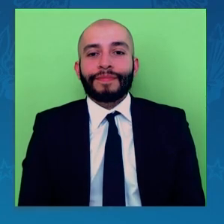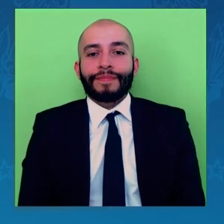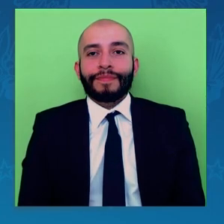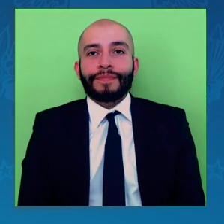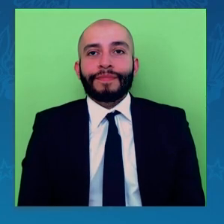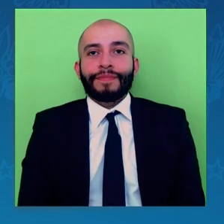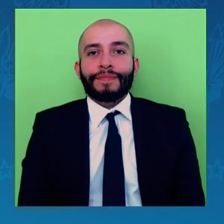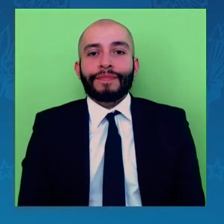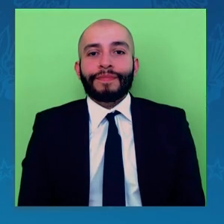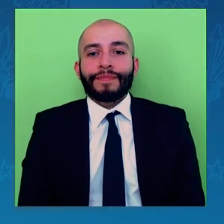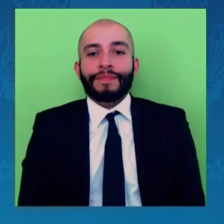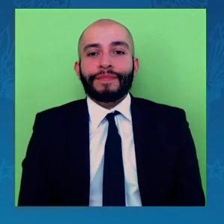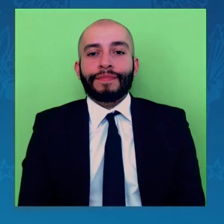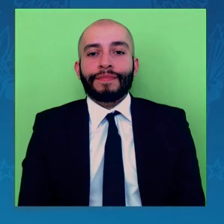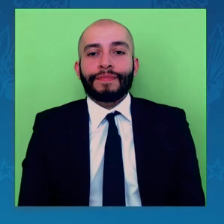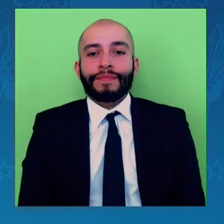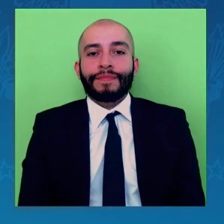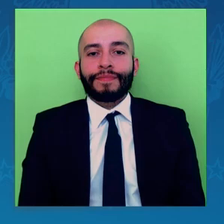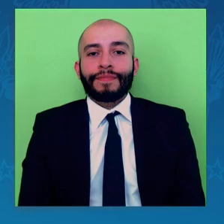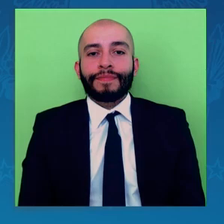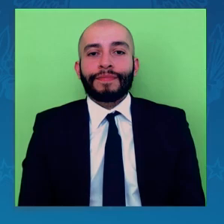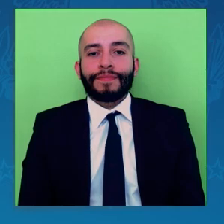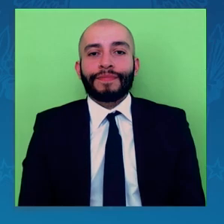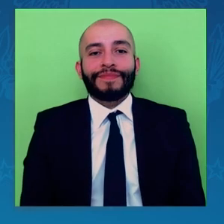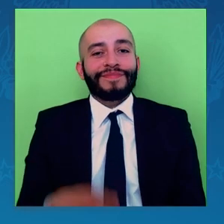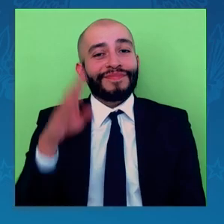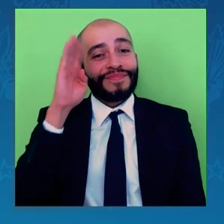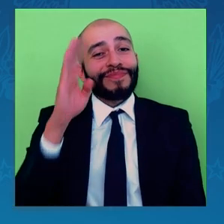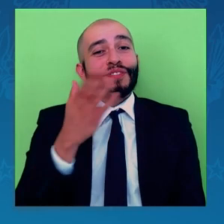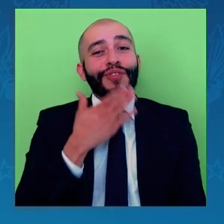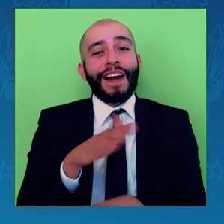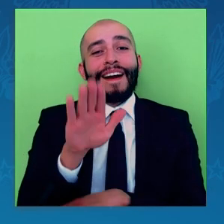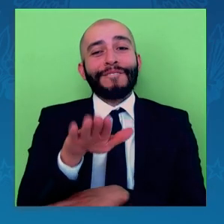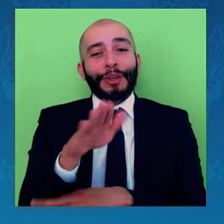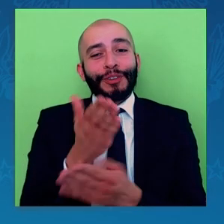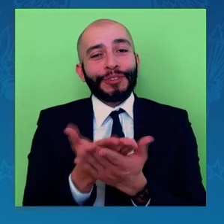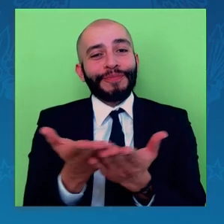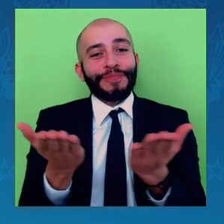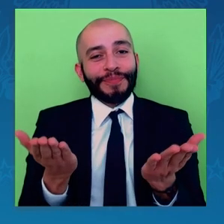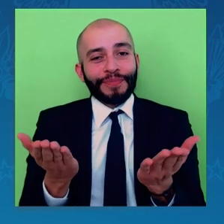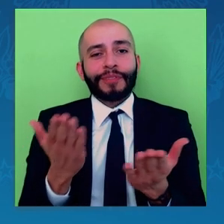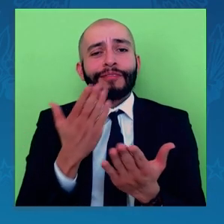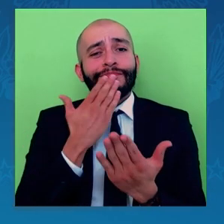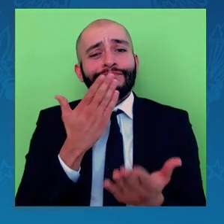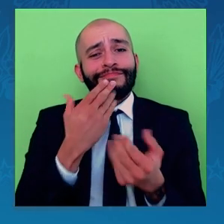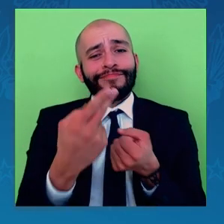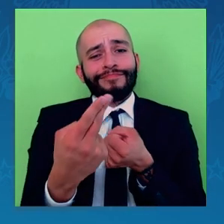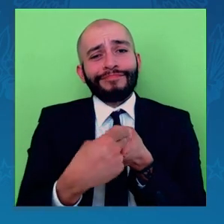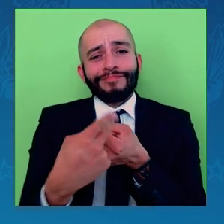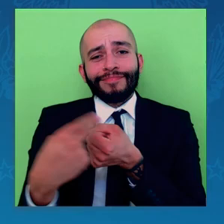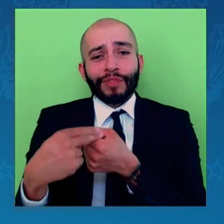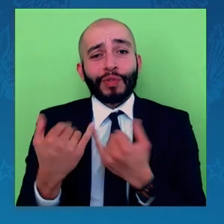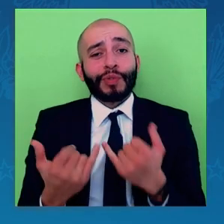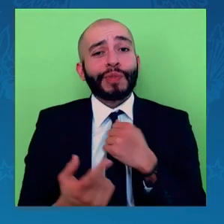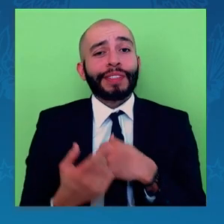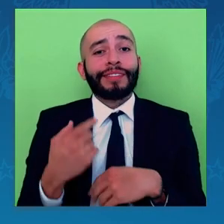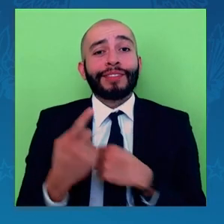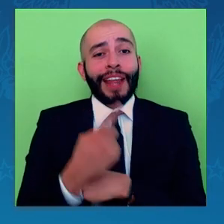Dr. Murthy: Hello, good afternoon, everyone, and thank you all for joining us today. My name is Vivek Murthy. I've had the privilege of serving